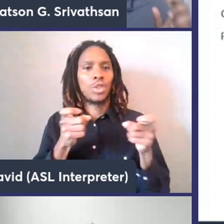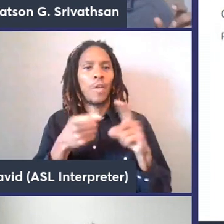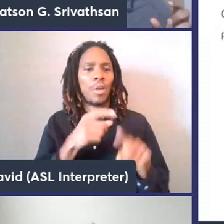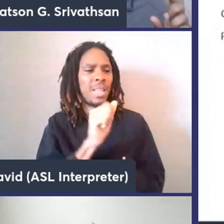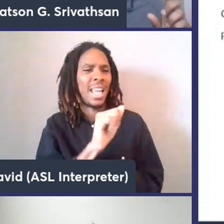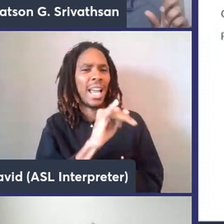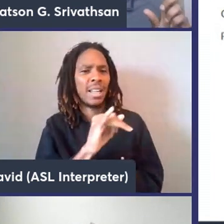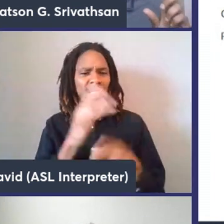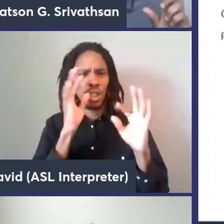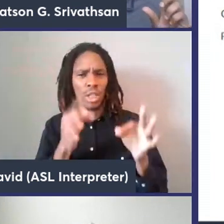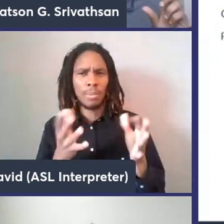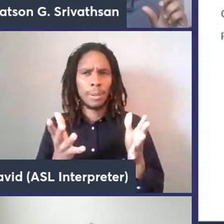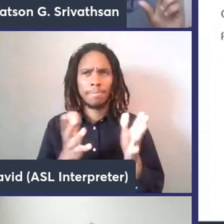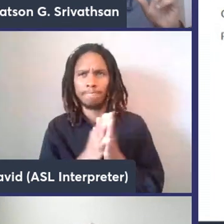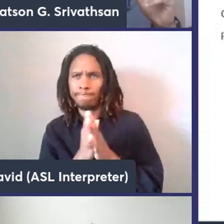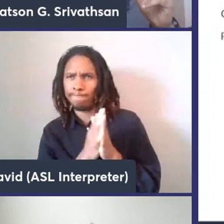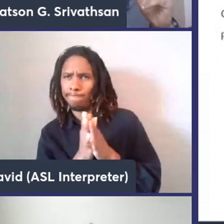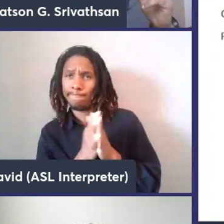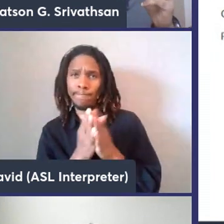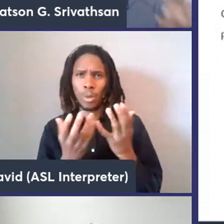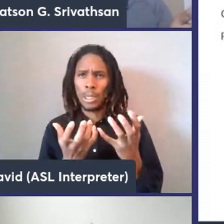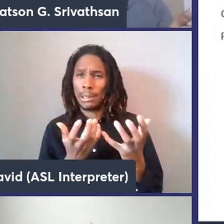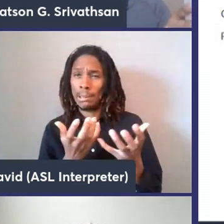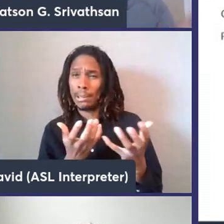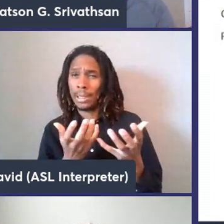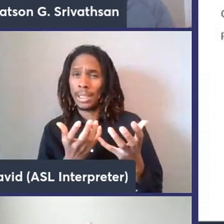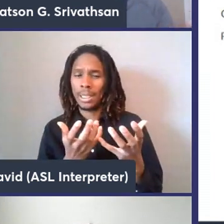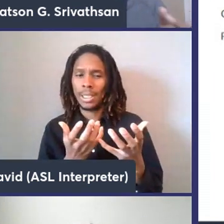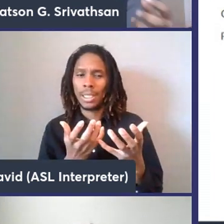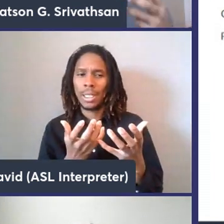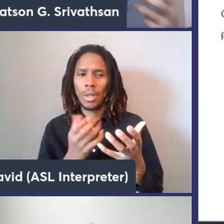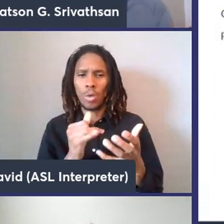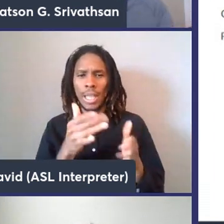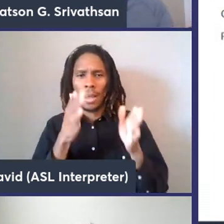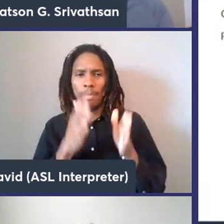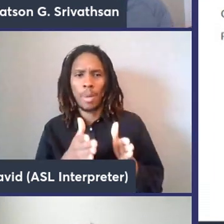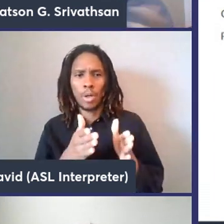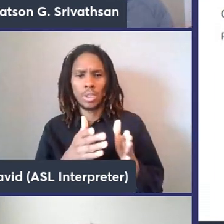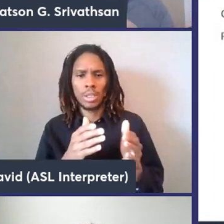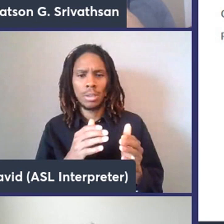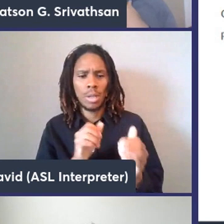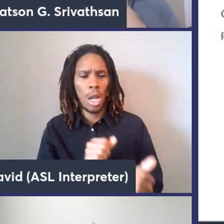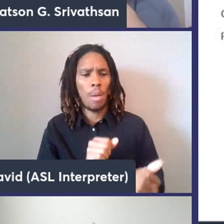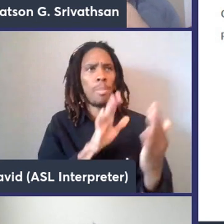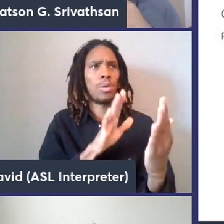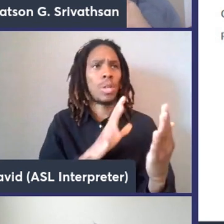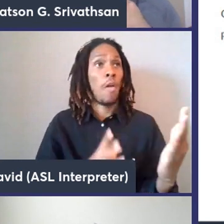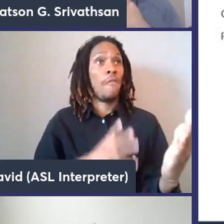to determine whether you want the person to be addressed formally or informally.